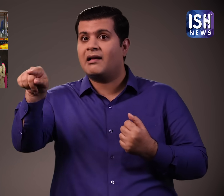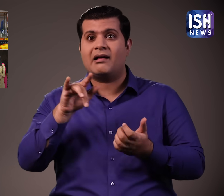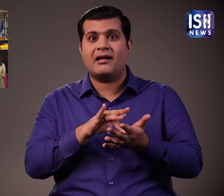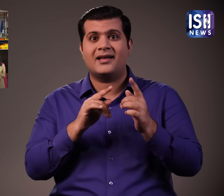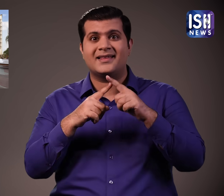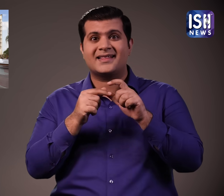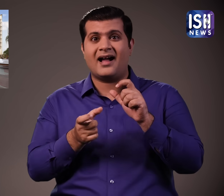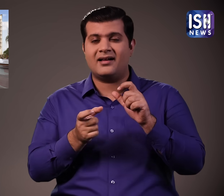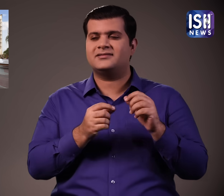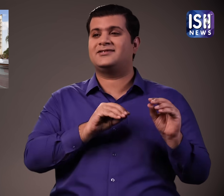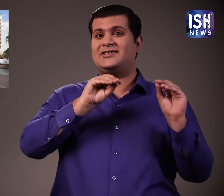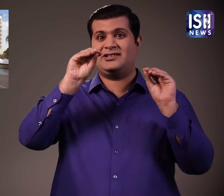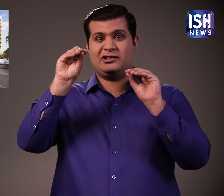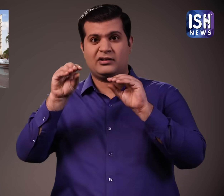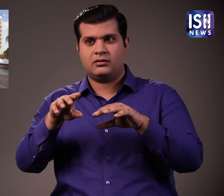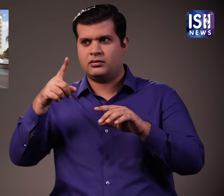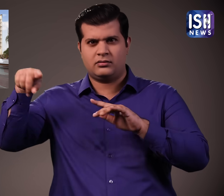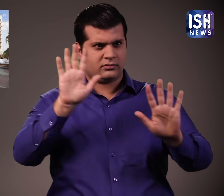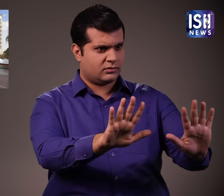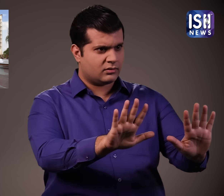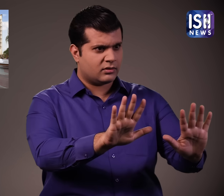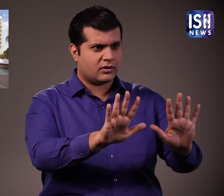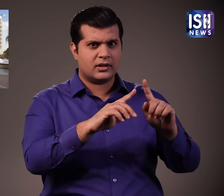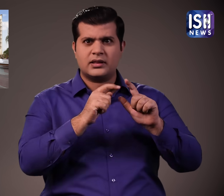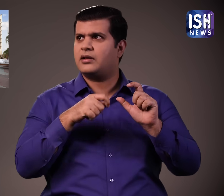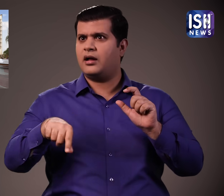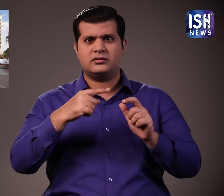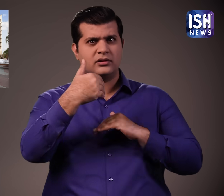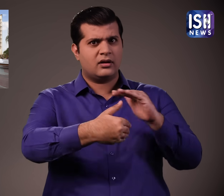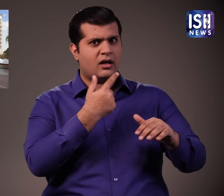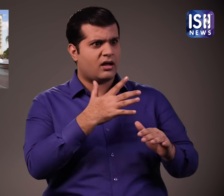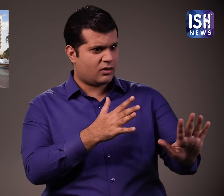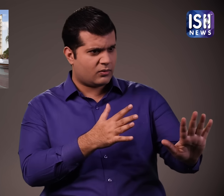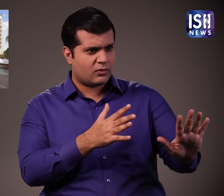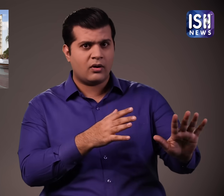However, in order to drop his other passenger, he entered the Taj Hotel where he was stopped by the security.